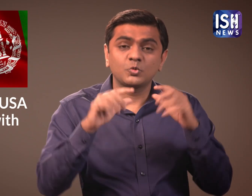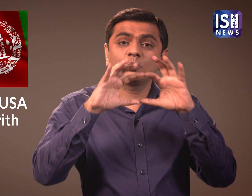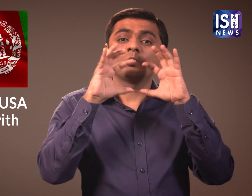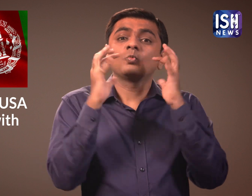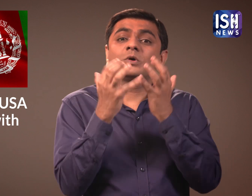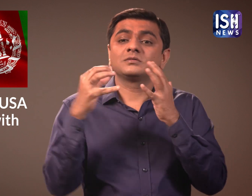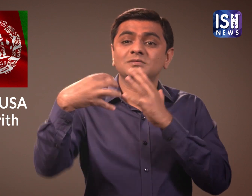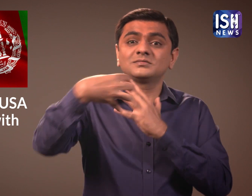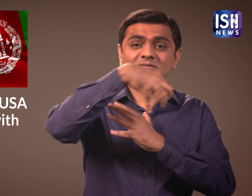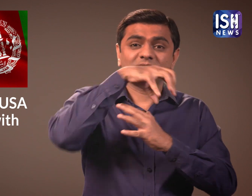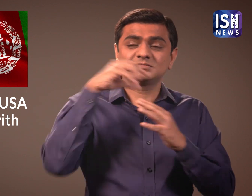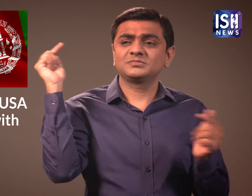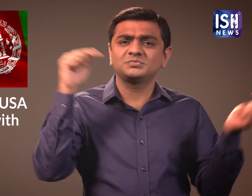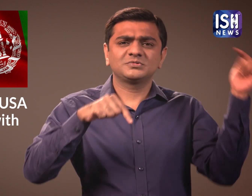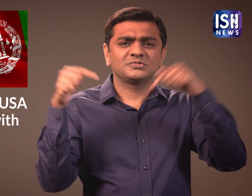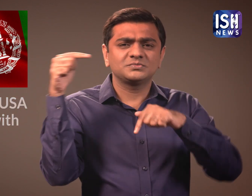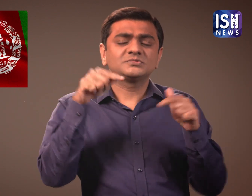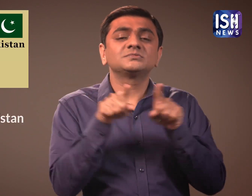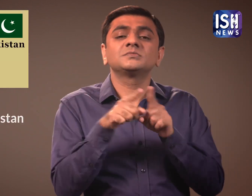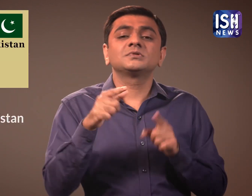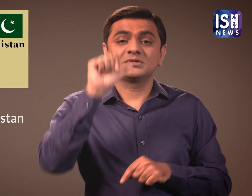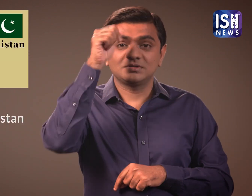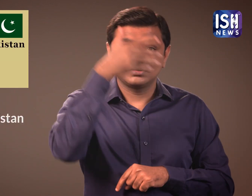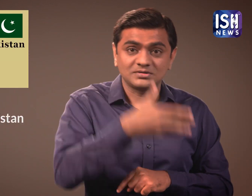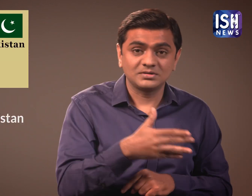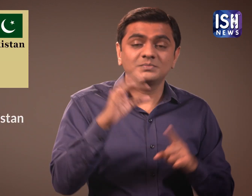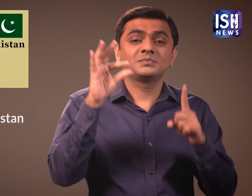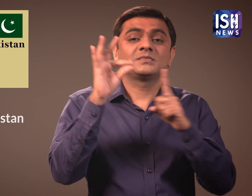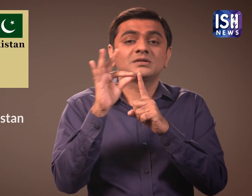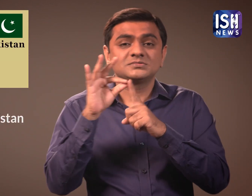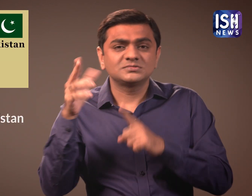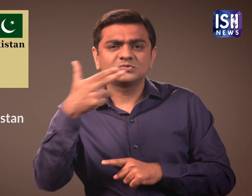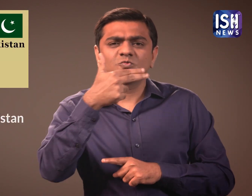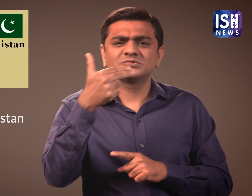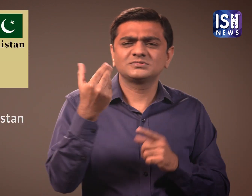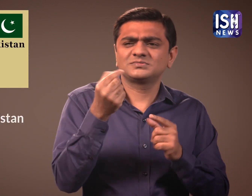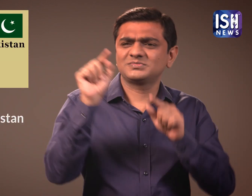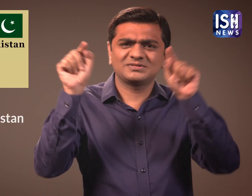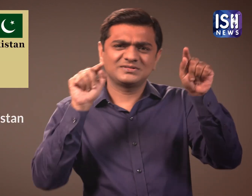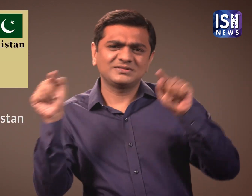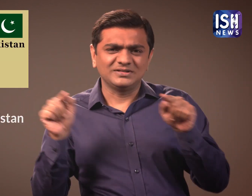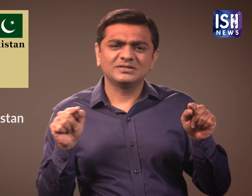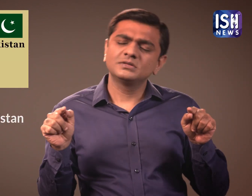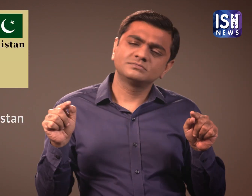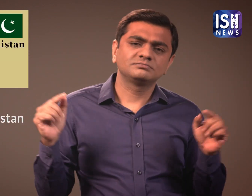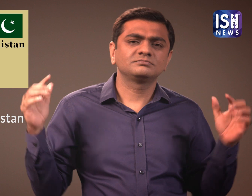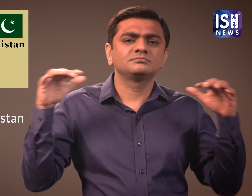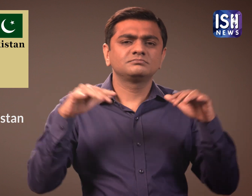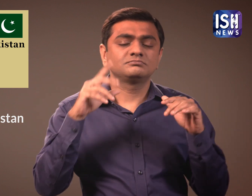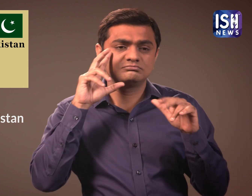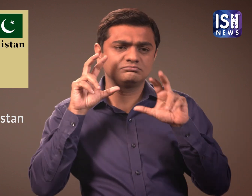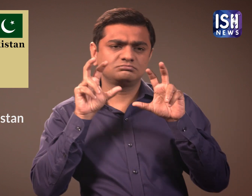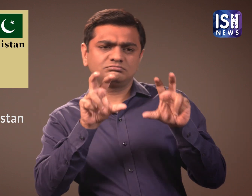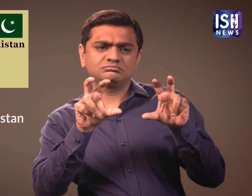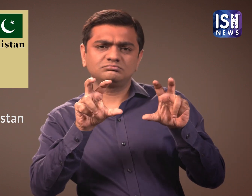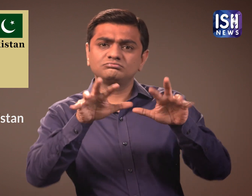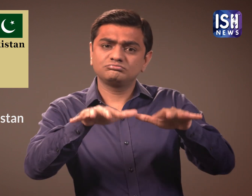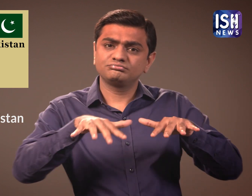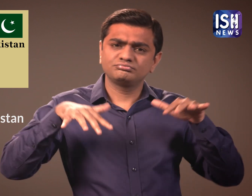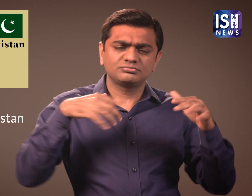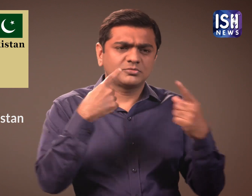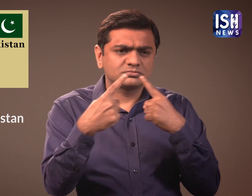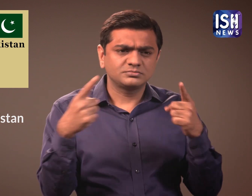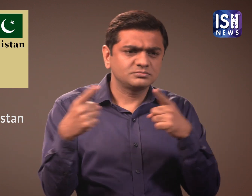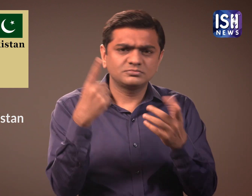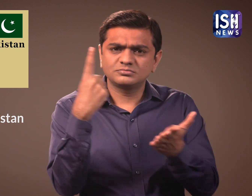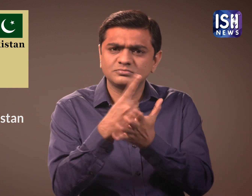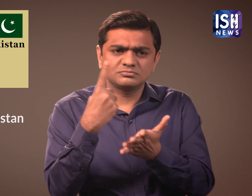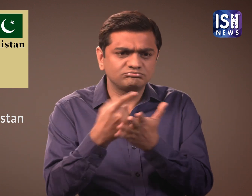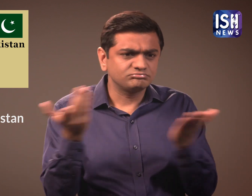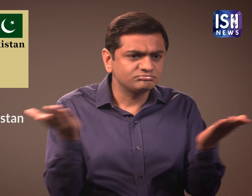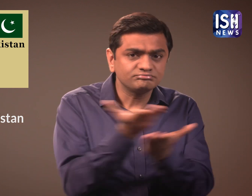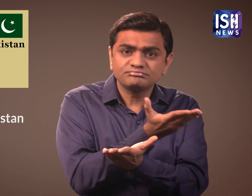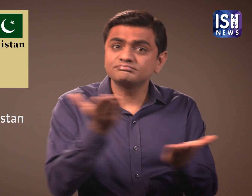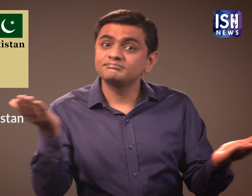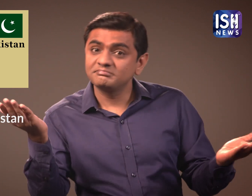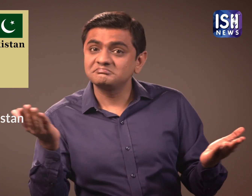Leaders from a number of countries, including India, Pakistan & Indonesia witnessed the signing of the peace deal.